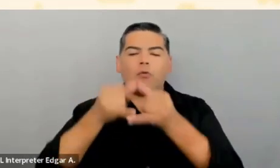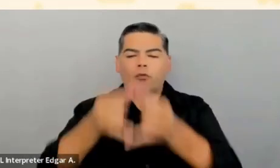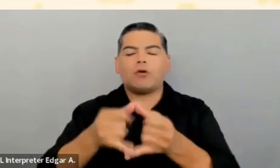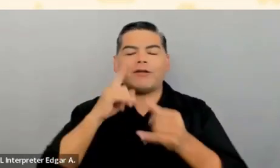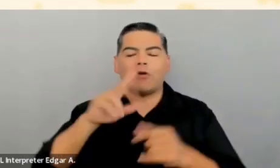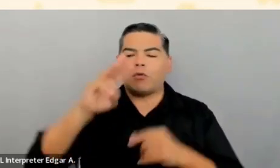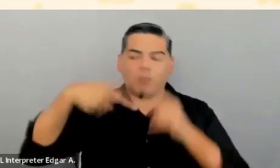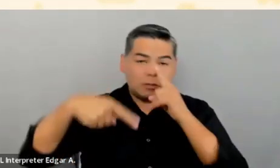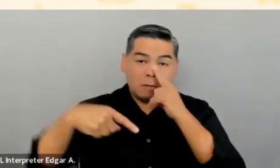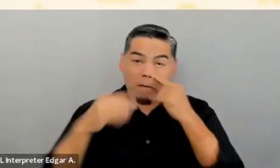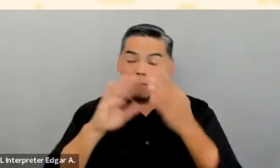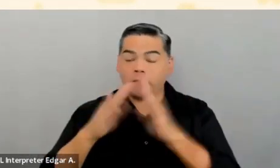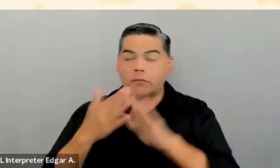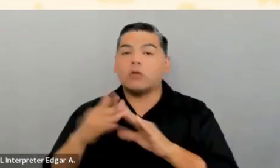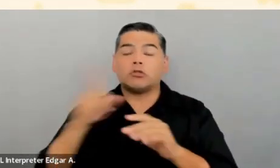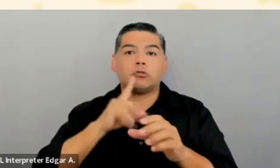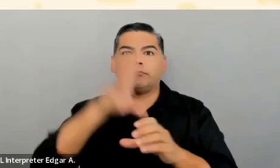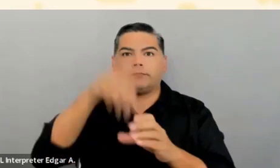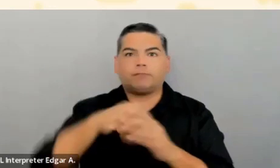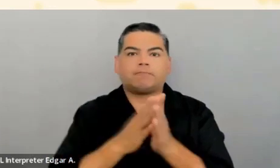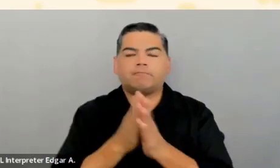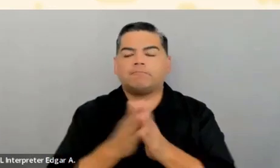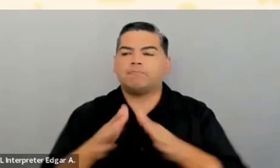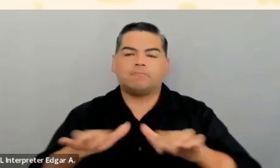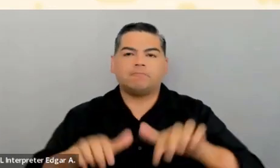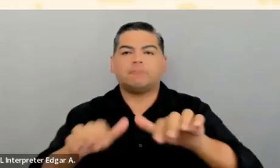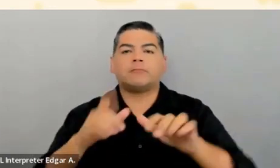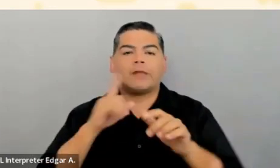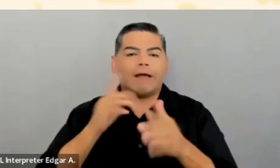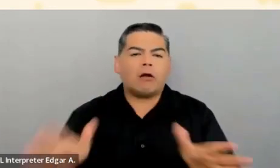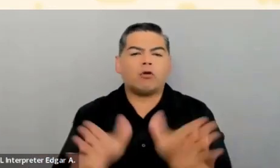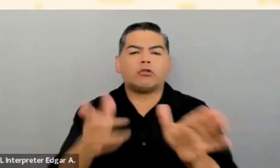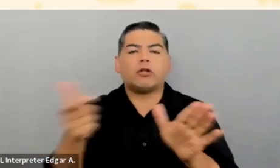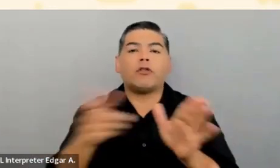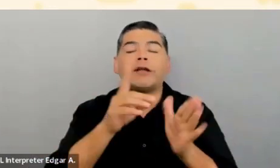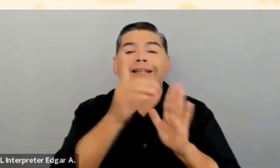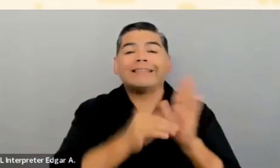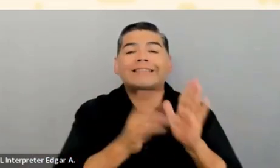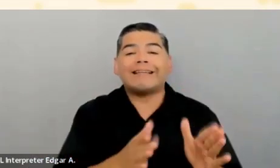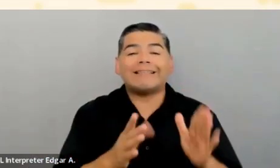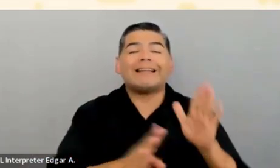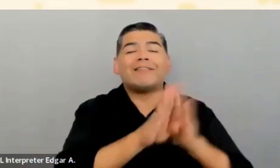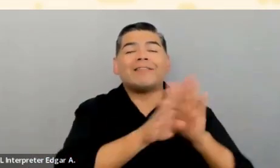She is very active in WordPress groups, encouraging other developers and designers. She has been incorporating accessibility